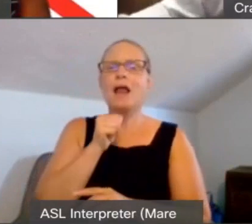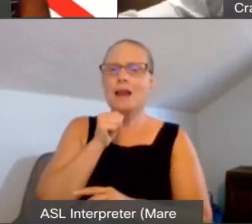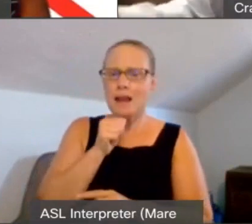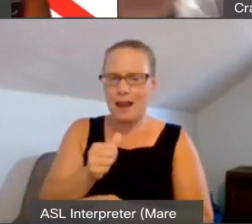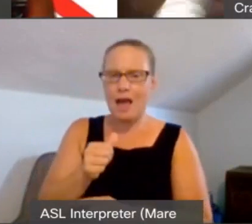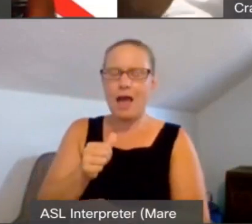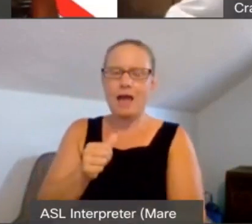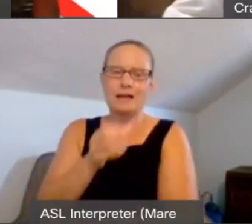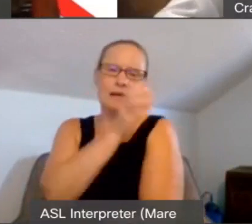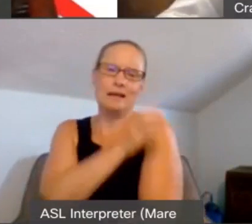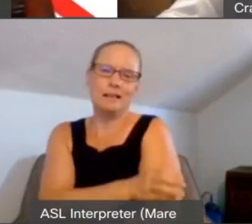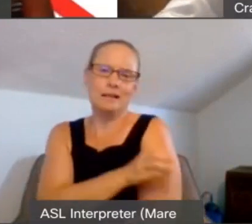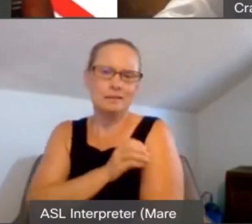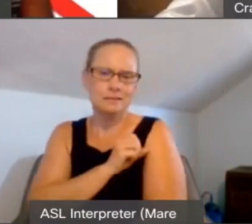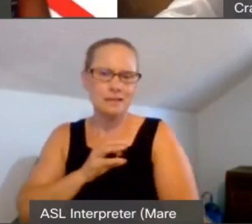That was the way the question was worded, yes.